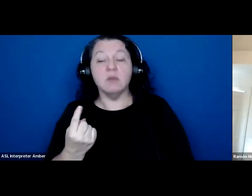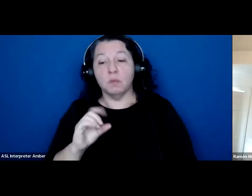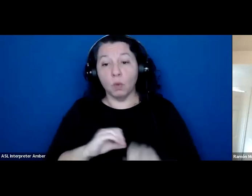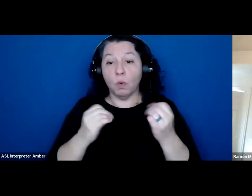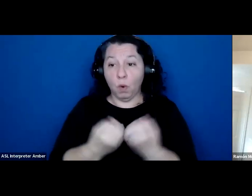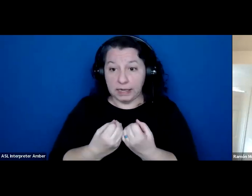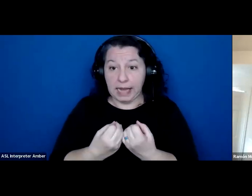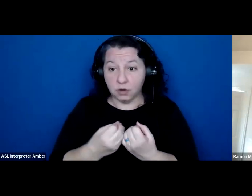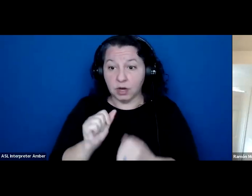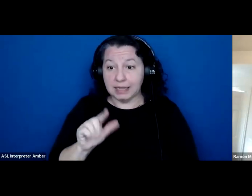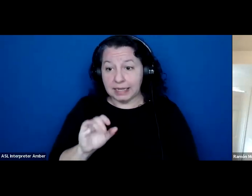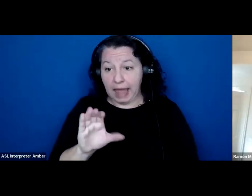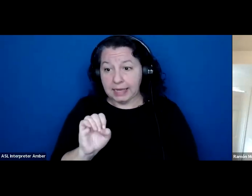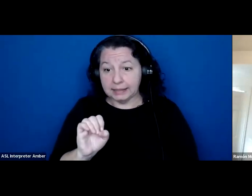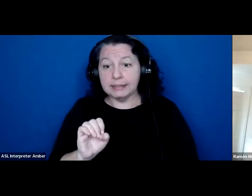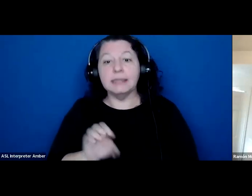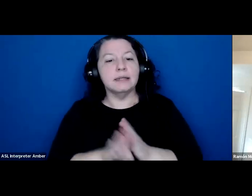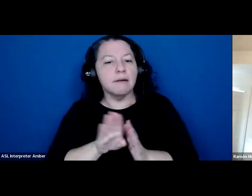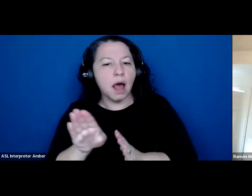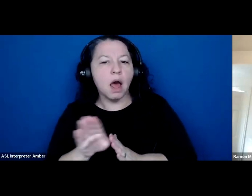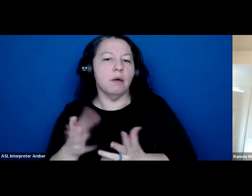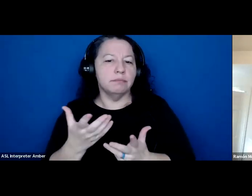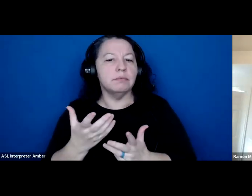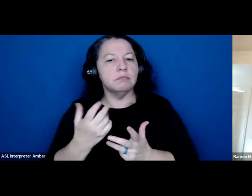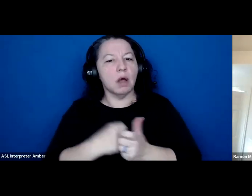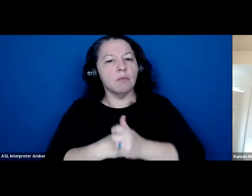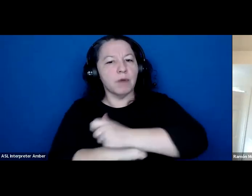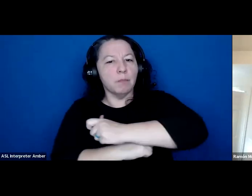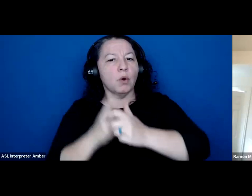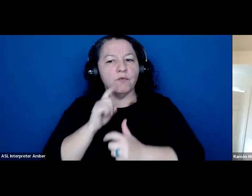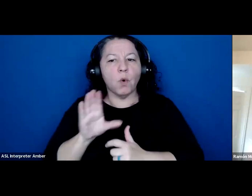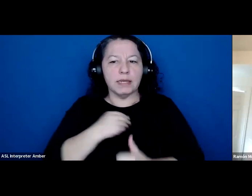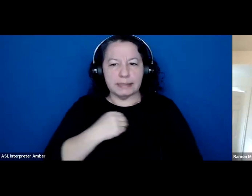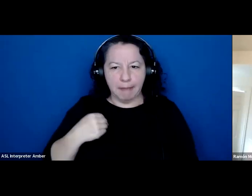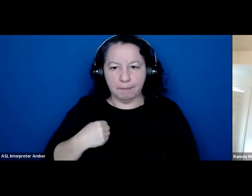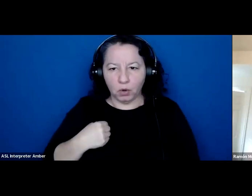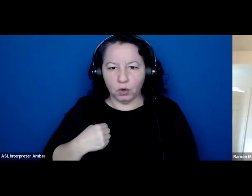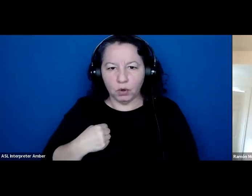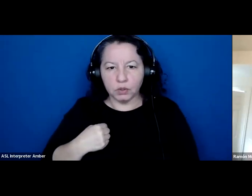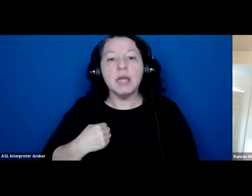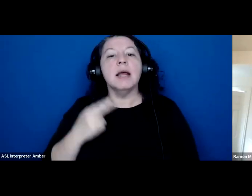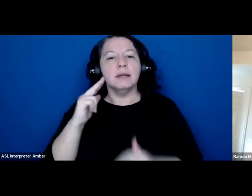the Alliance developed the framework for its members of No War No Warming, build an economy for the people and the planet.